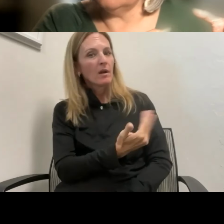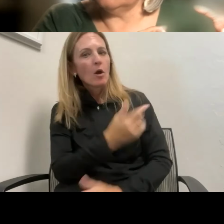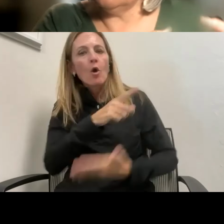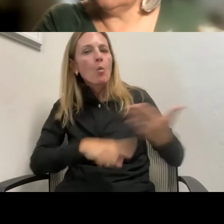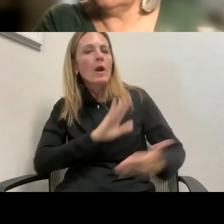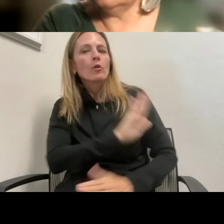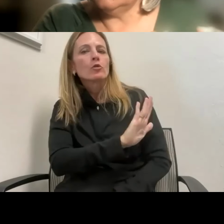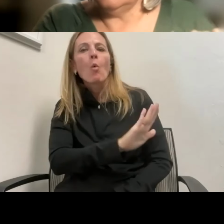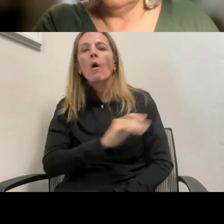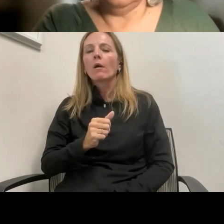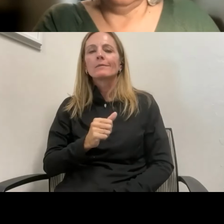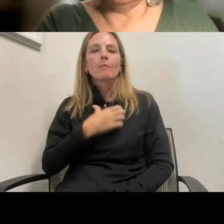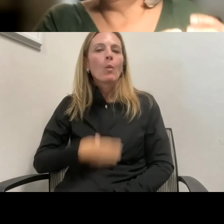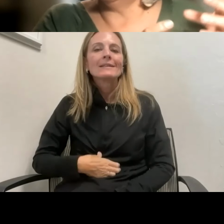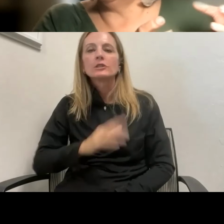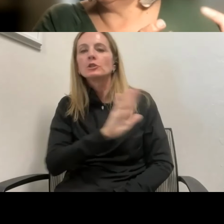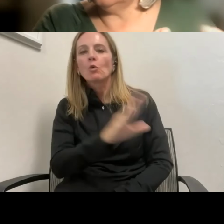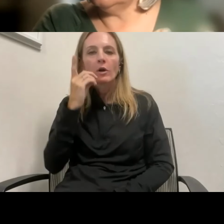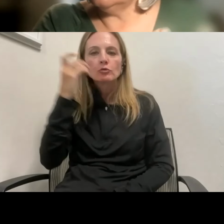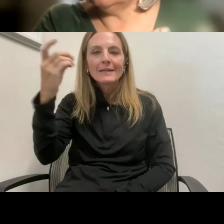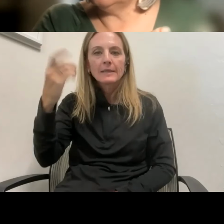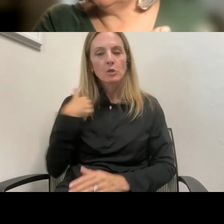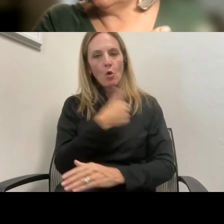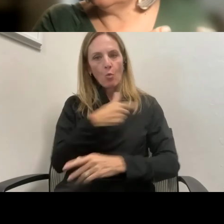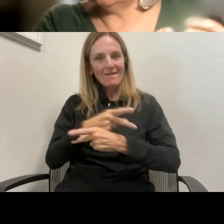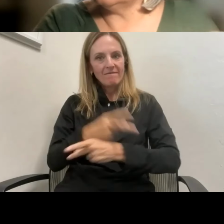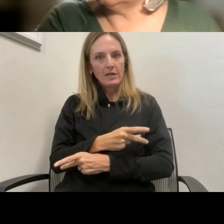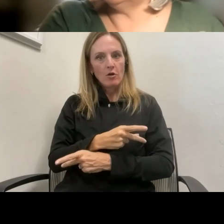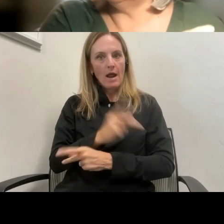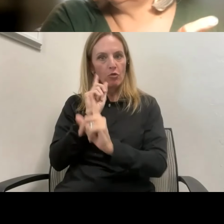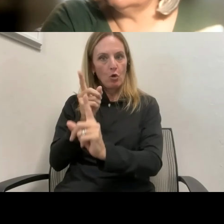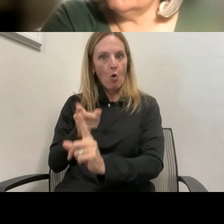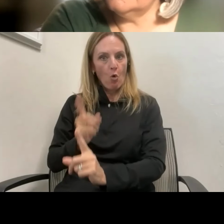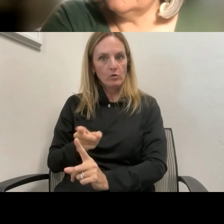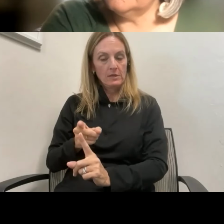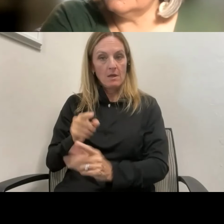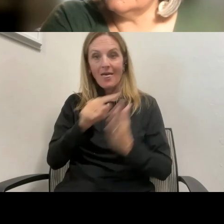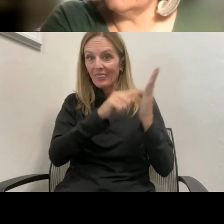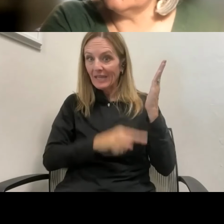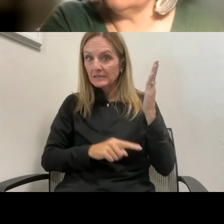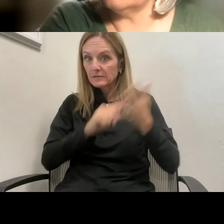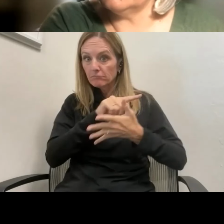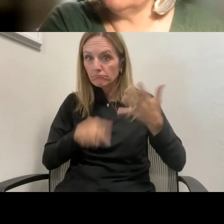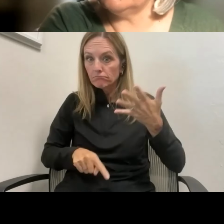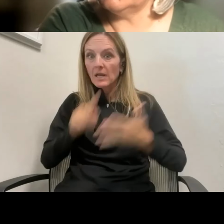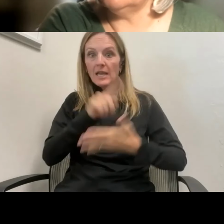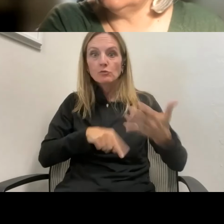the goals, this is what you said, so this is what we did, this was the service we built more